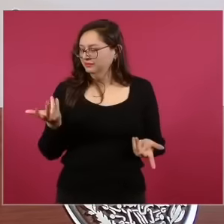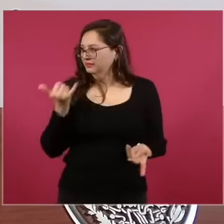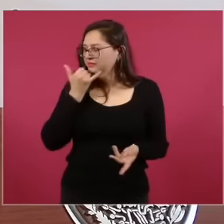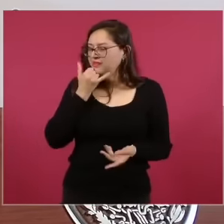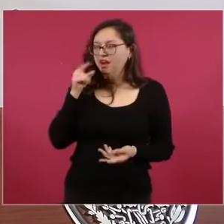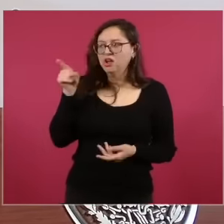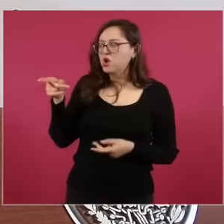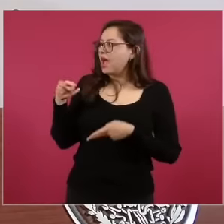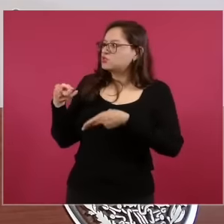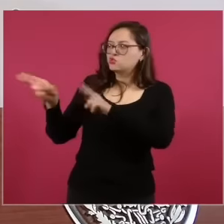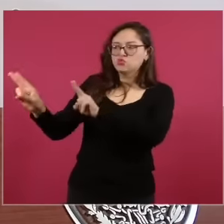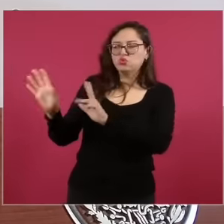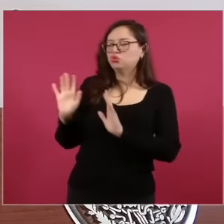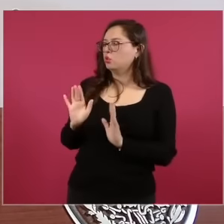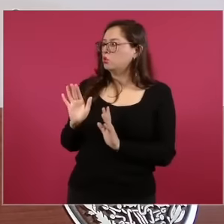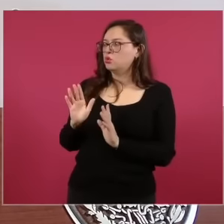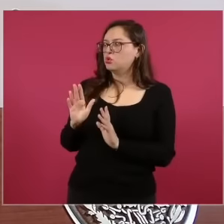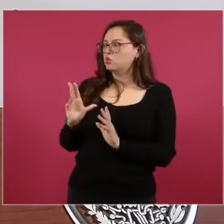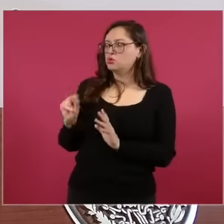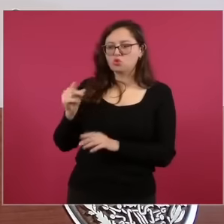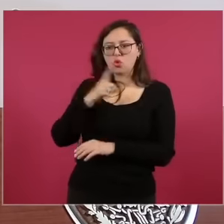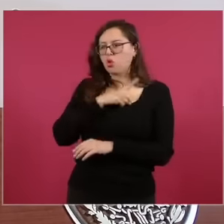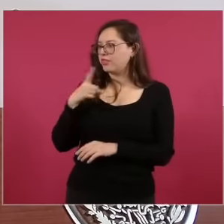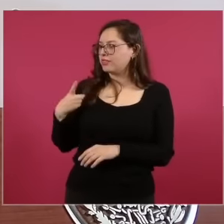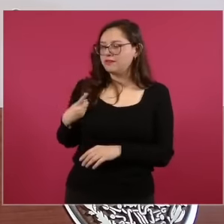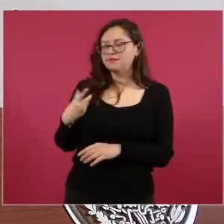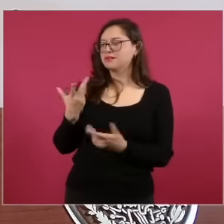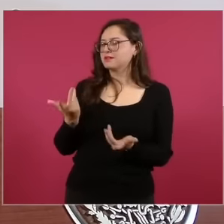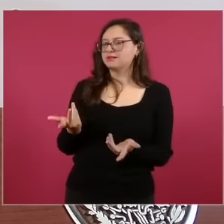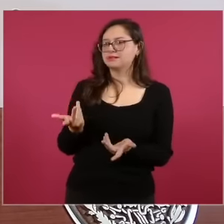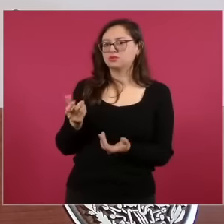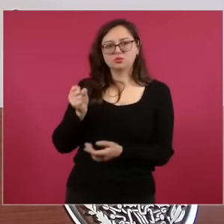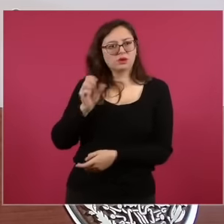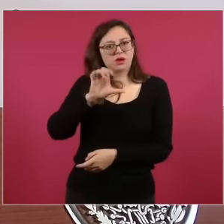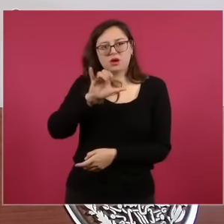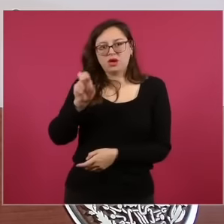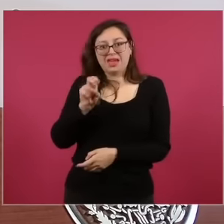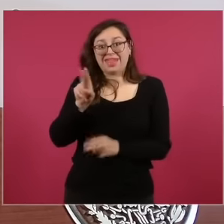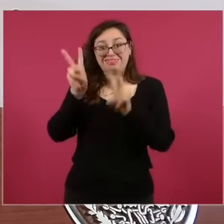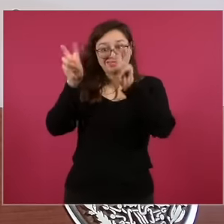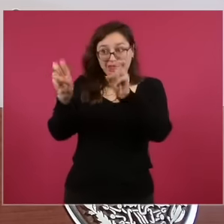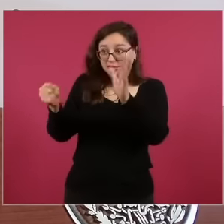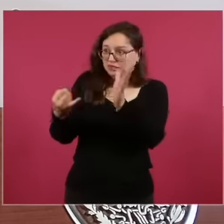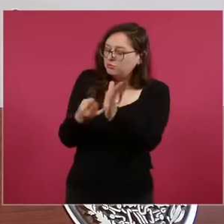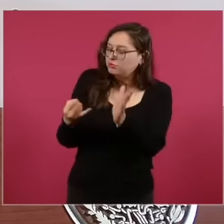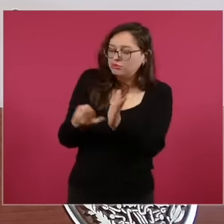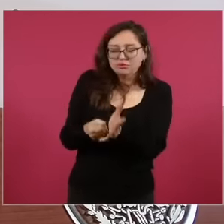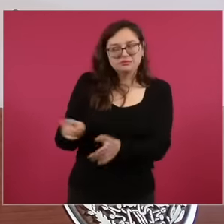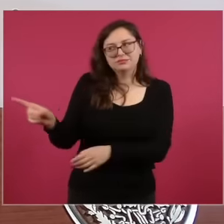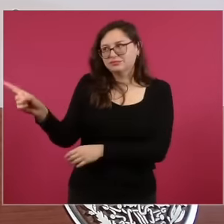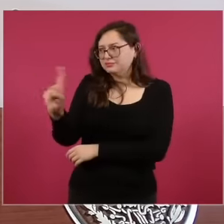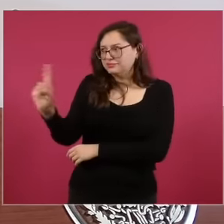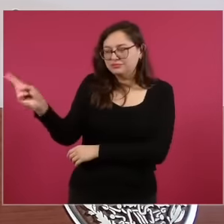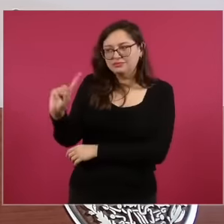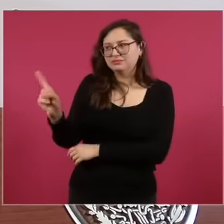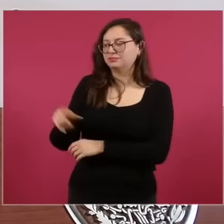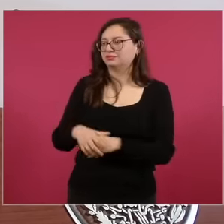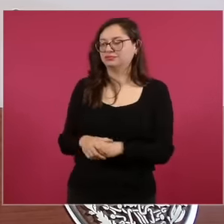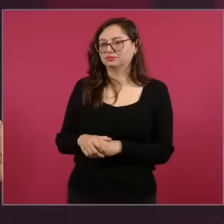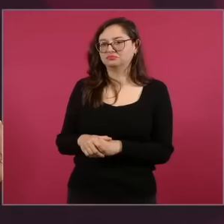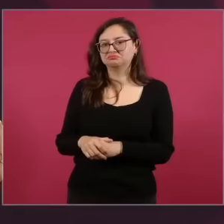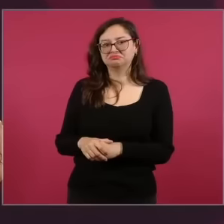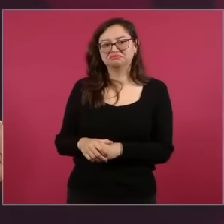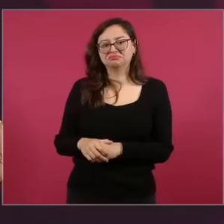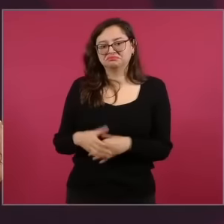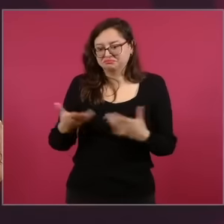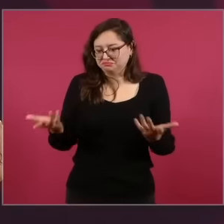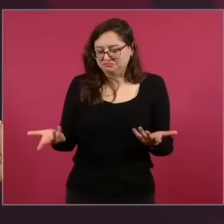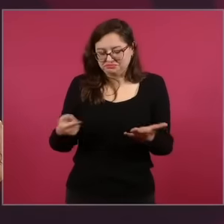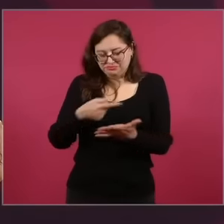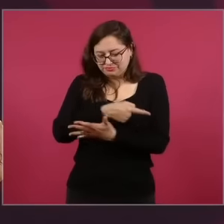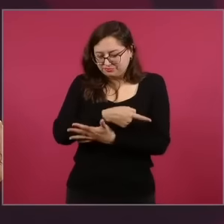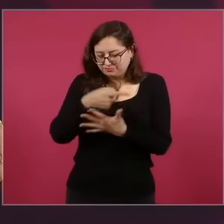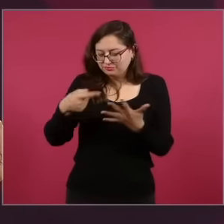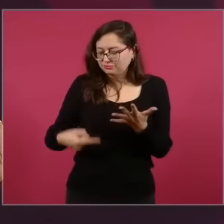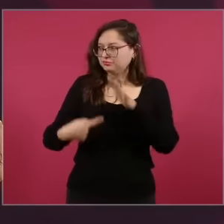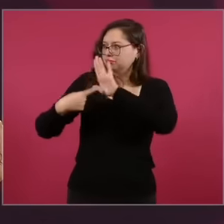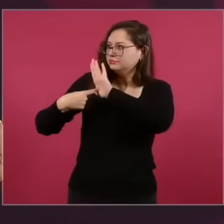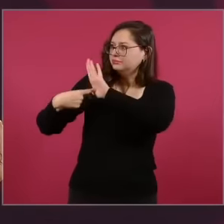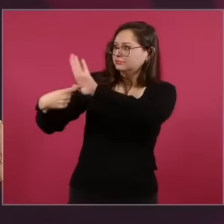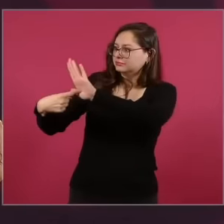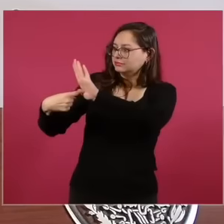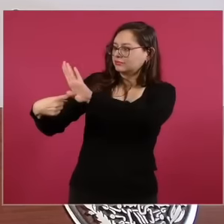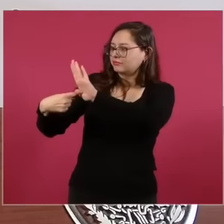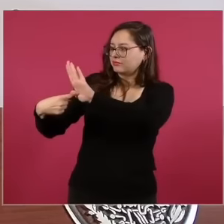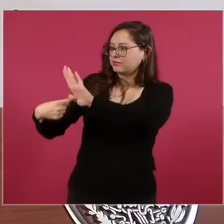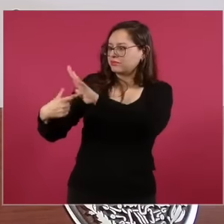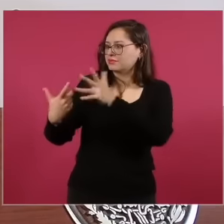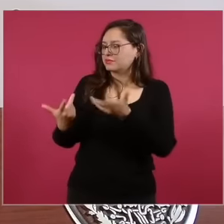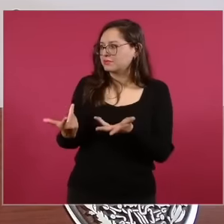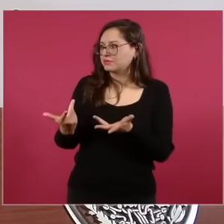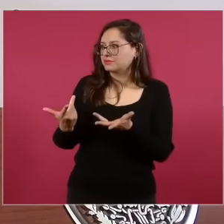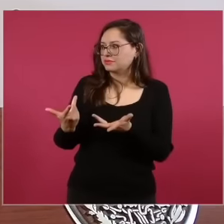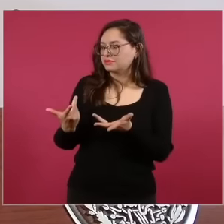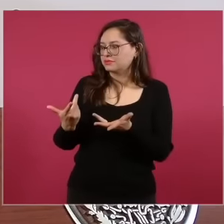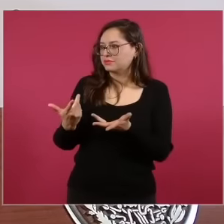the appeal and not given the entry because there are legal foundations, there is even jurisprudence